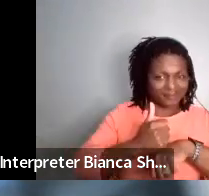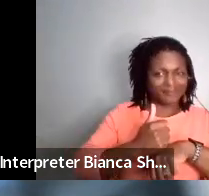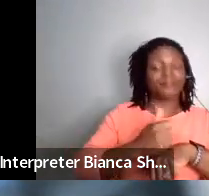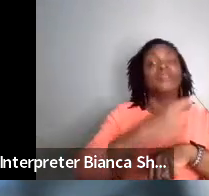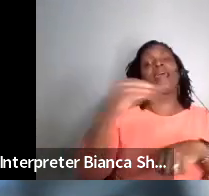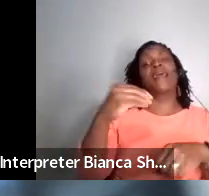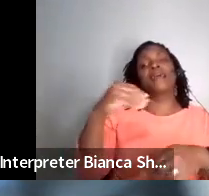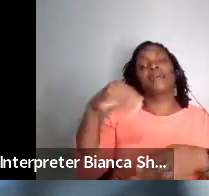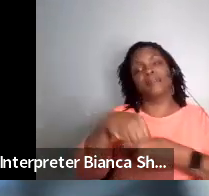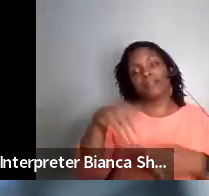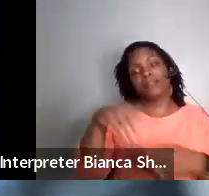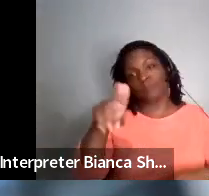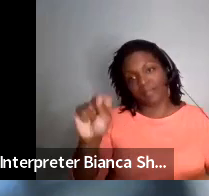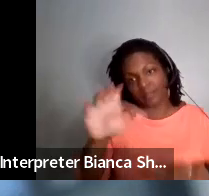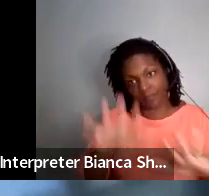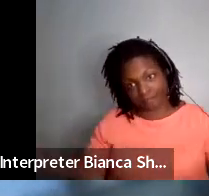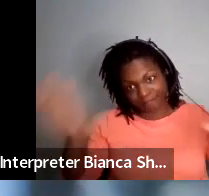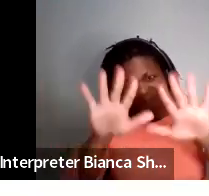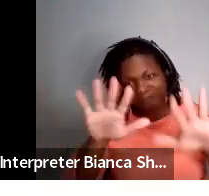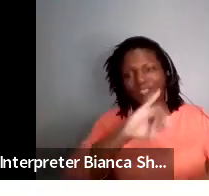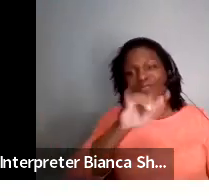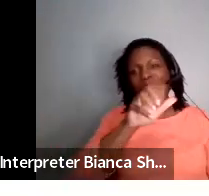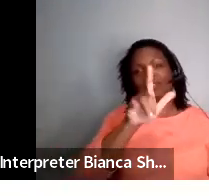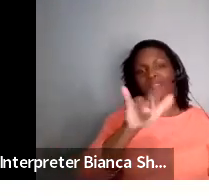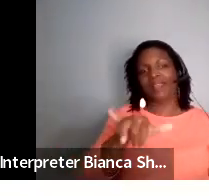So on July the sixteenth, 9, 8, 8.